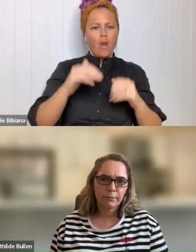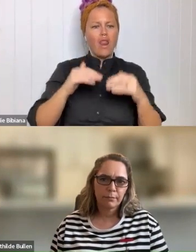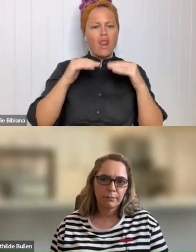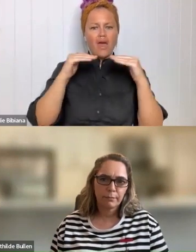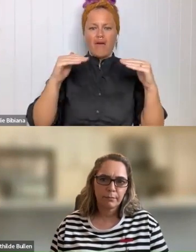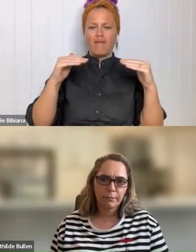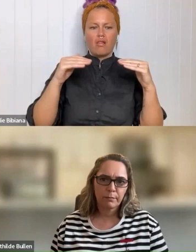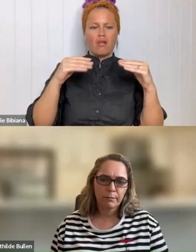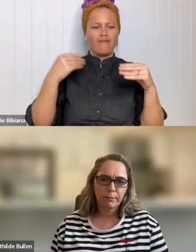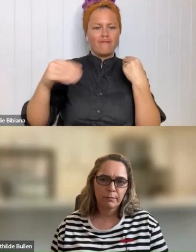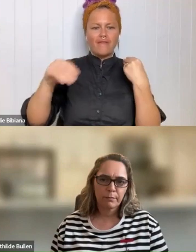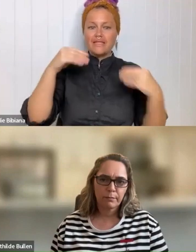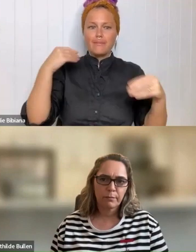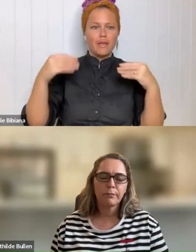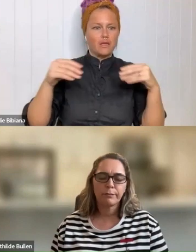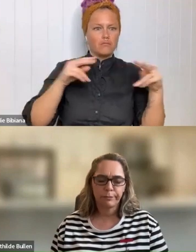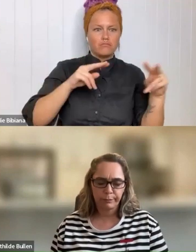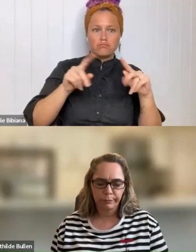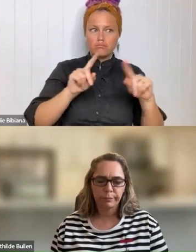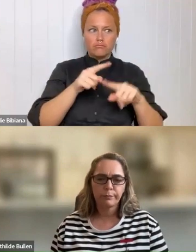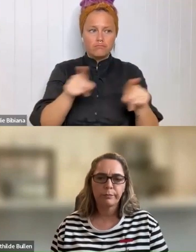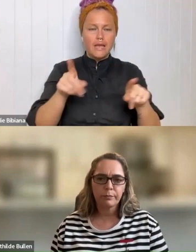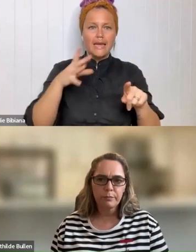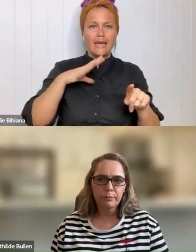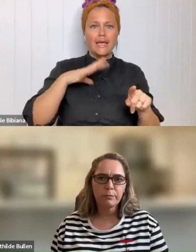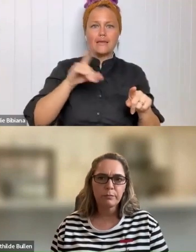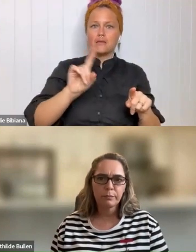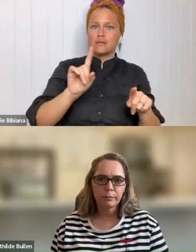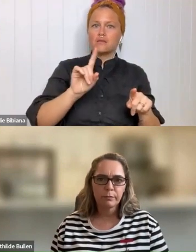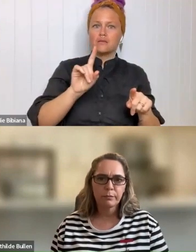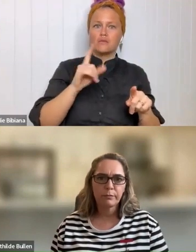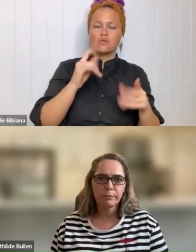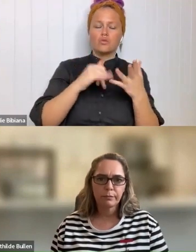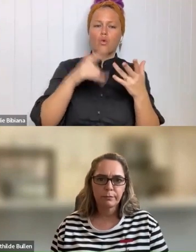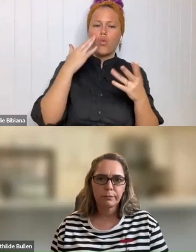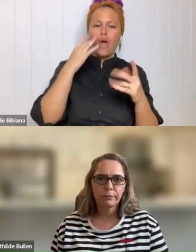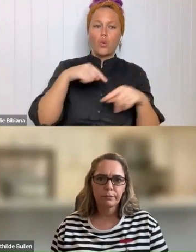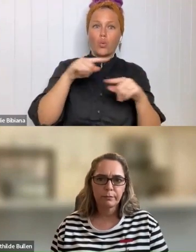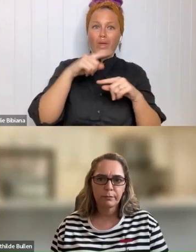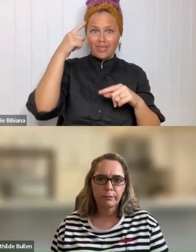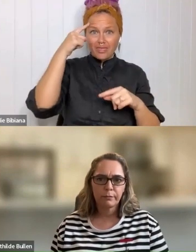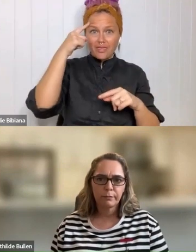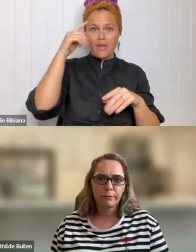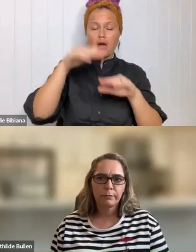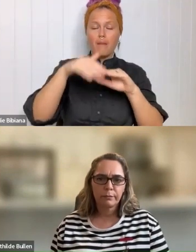what people need. And so when we think about succession planning,